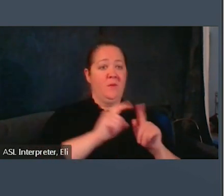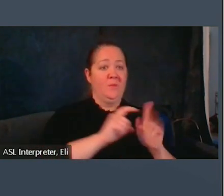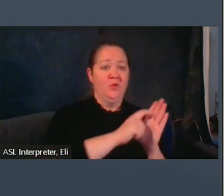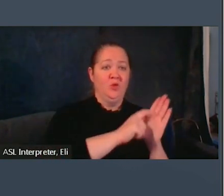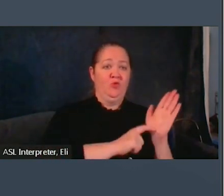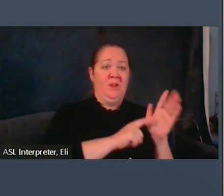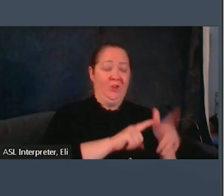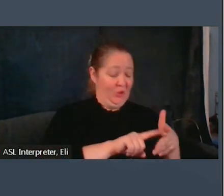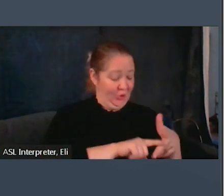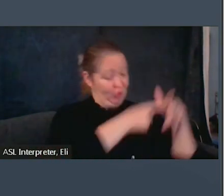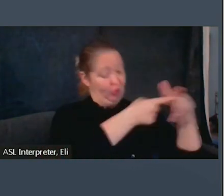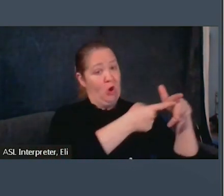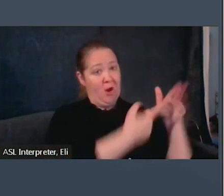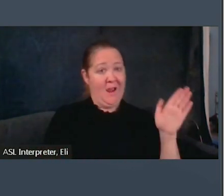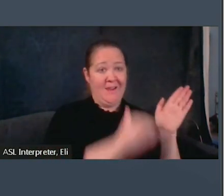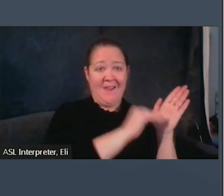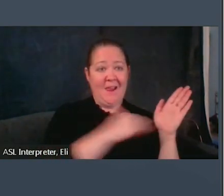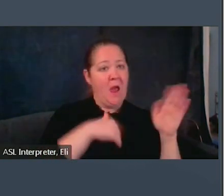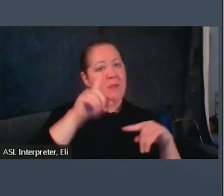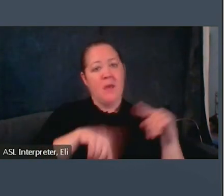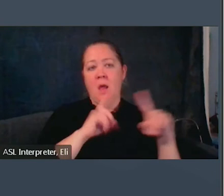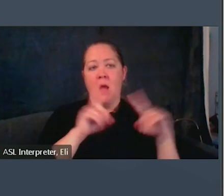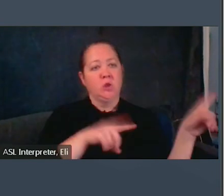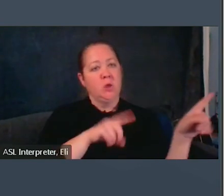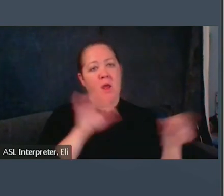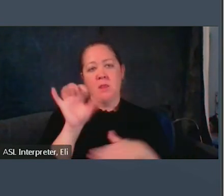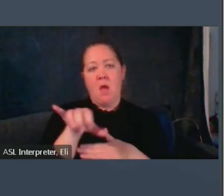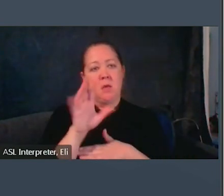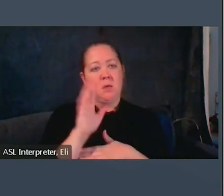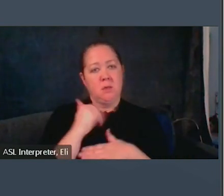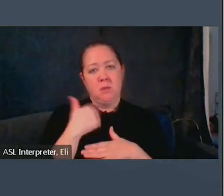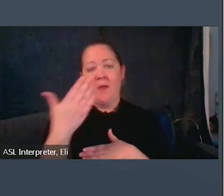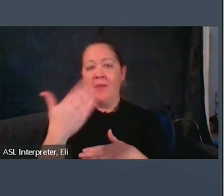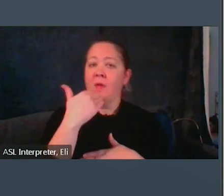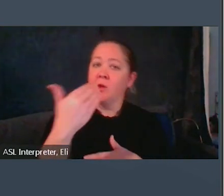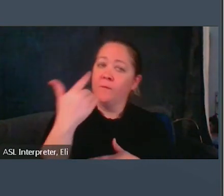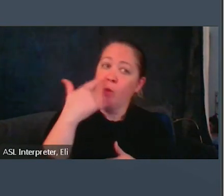Okay. Well, thank you for your. Time. Thank you for it. Thank you as well.